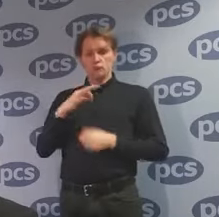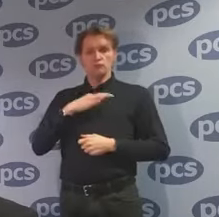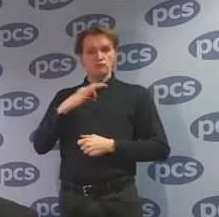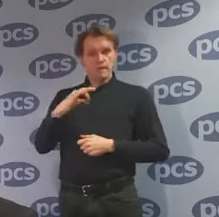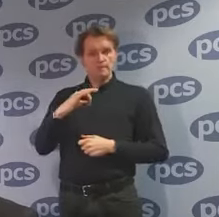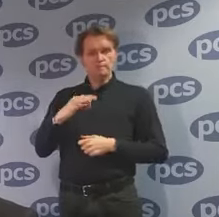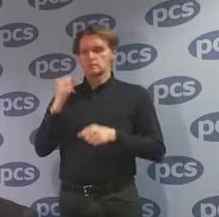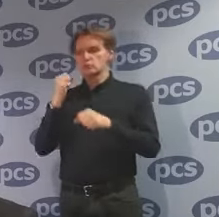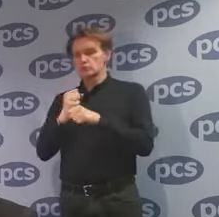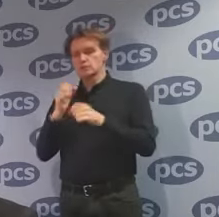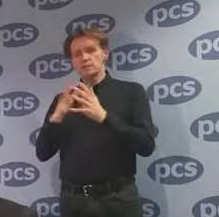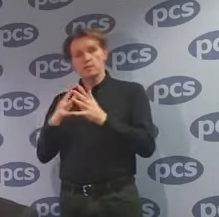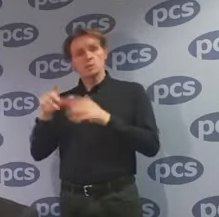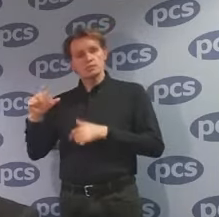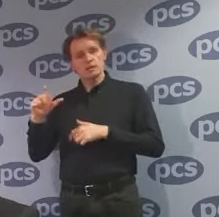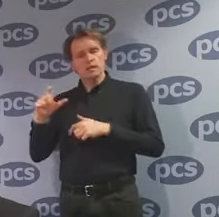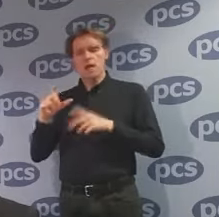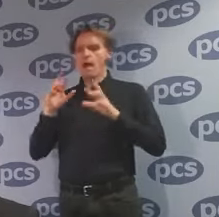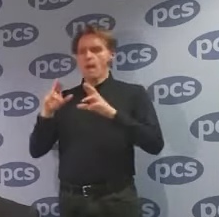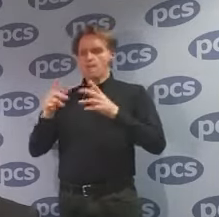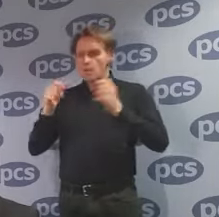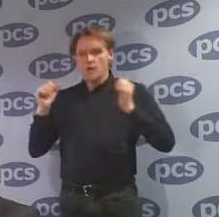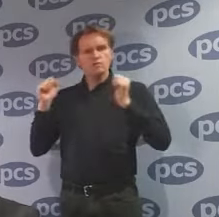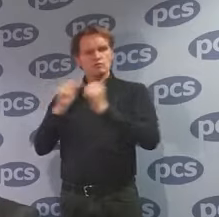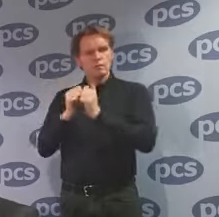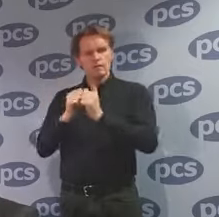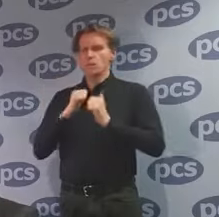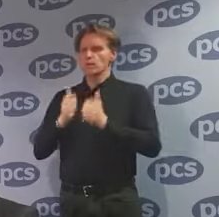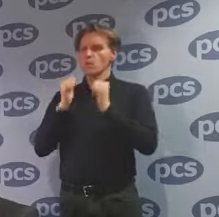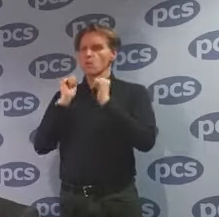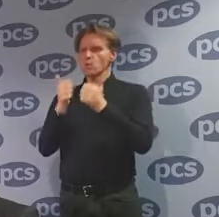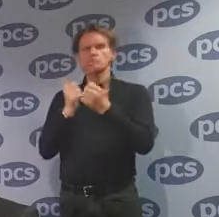can all agree here that we need a proper conversation about the type of benefit